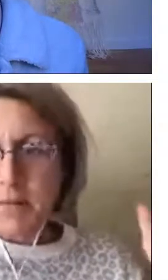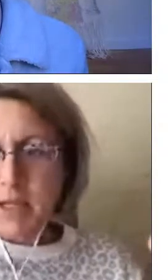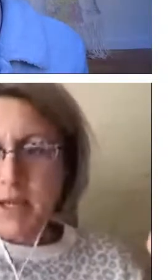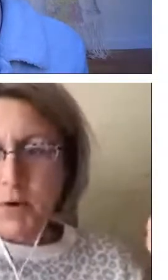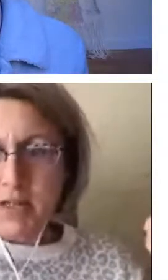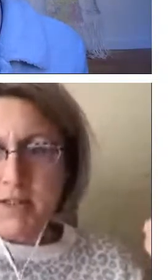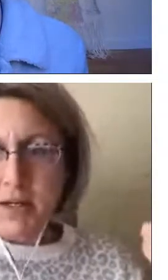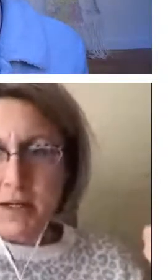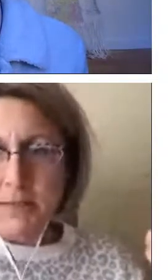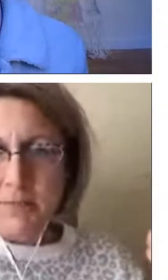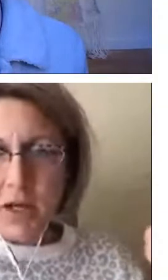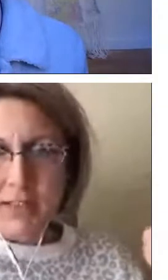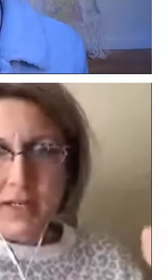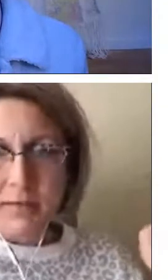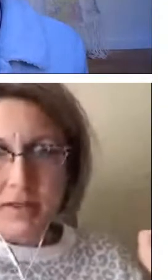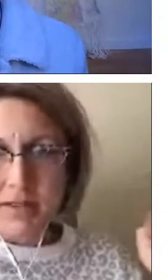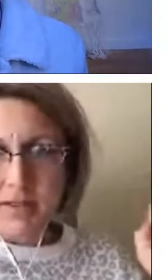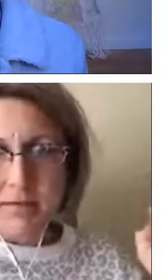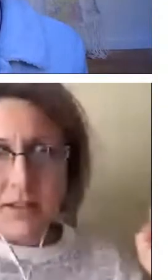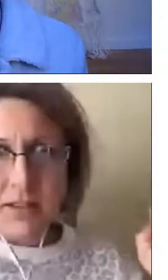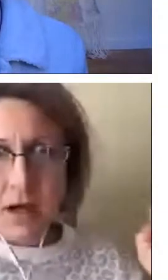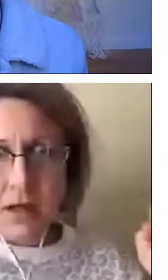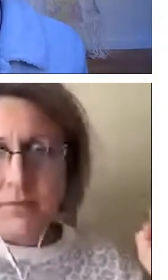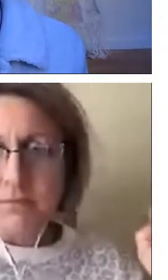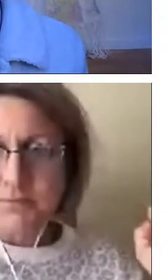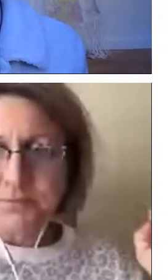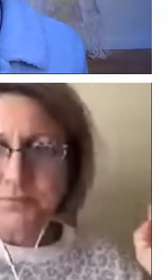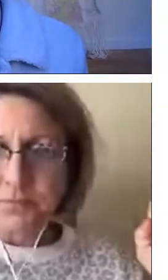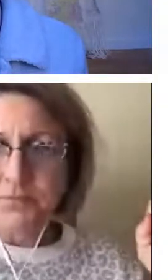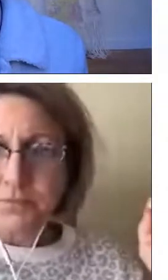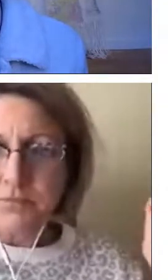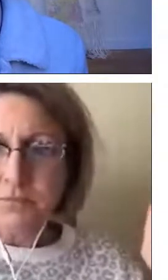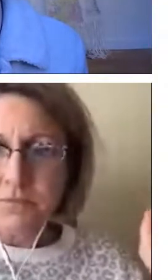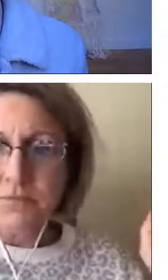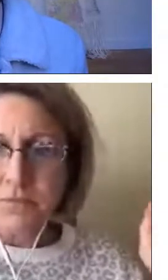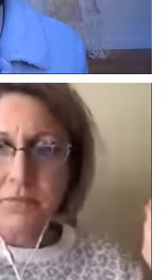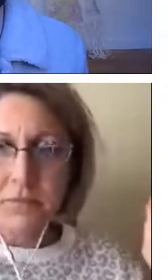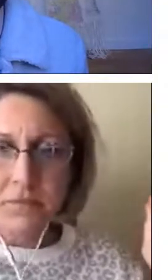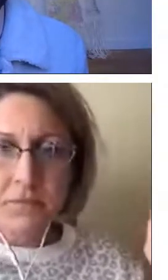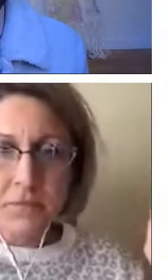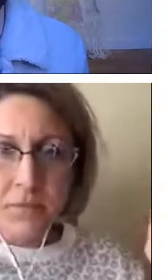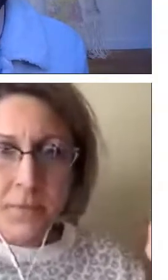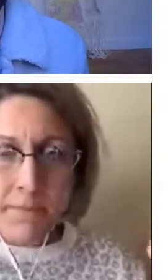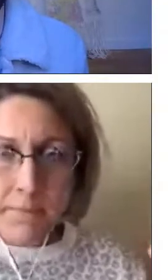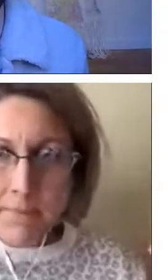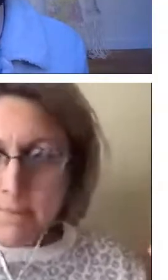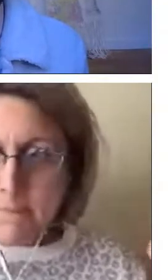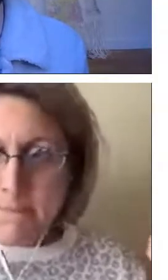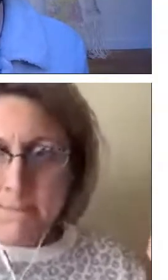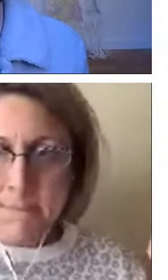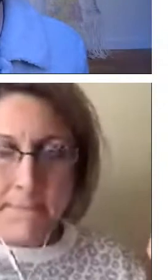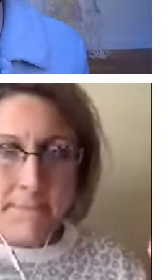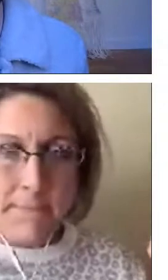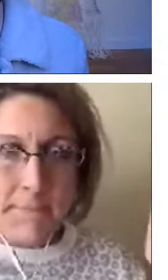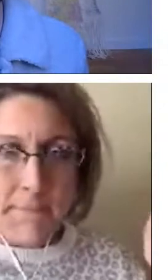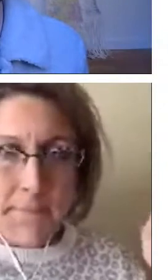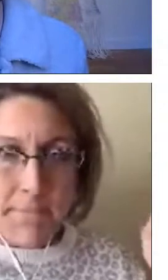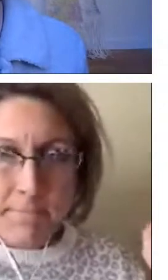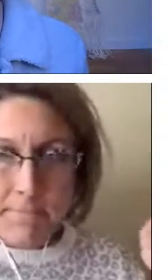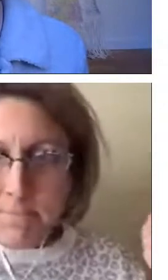I absolutely will. Email me and we'll talk. David: Thank you.